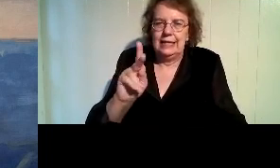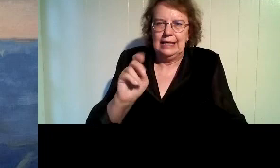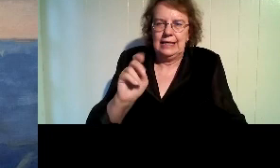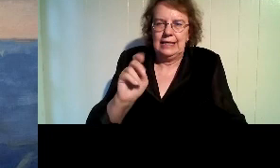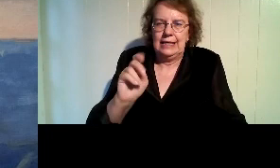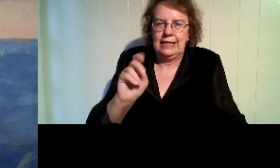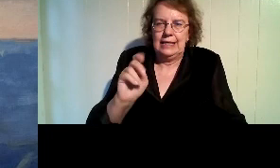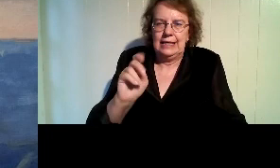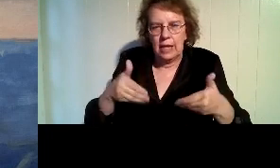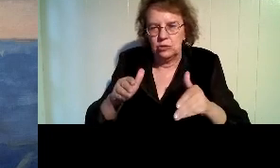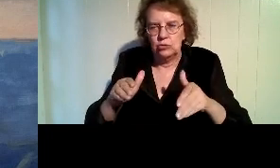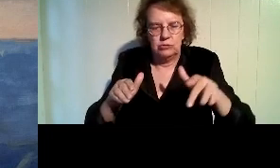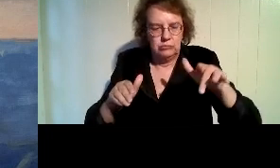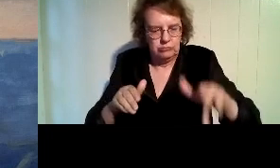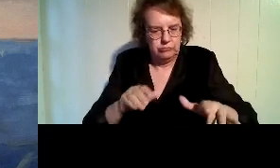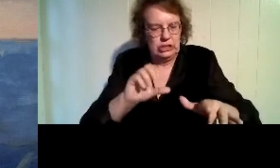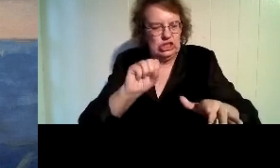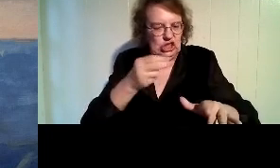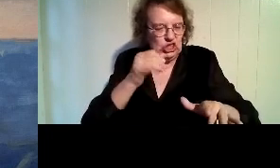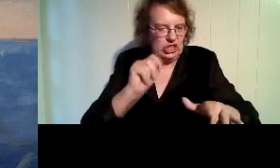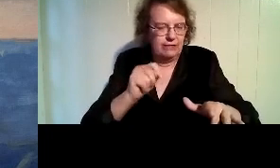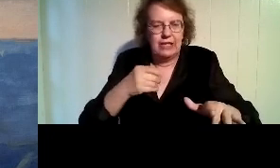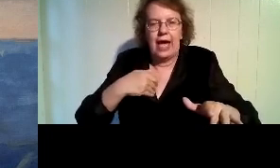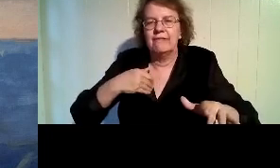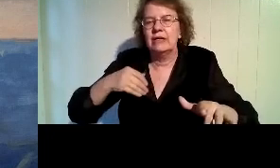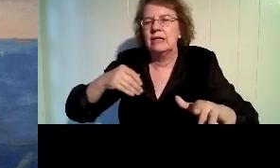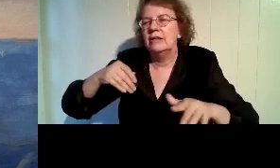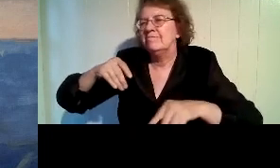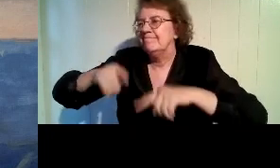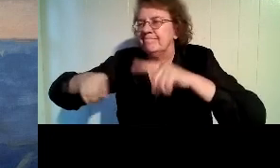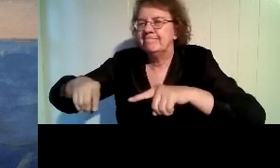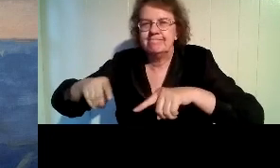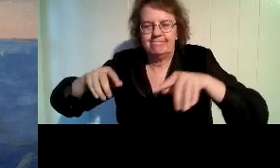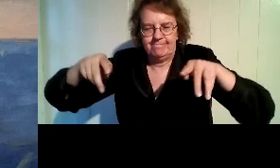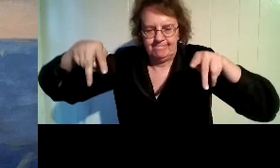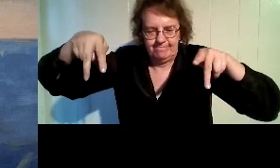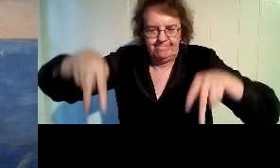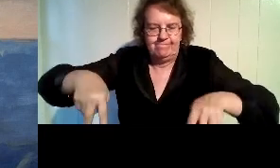press shift. And have combinations pressed at once without having to hold the keys down.